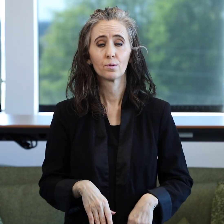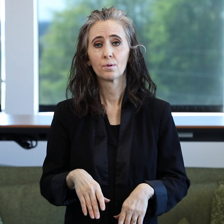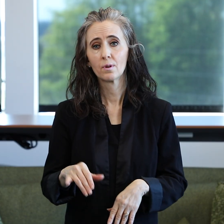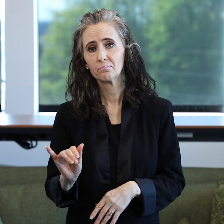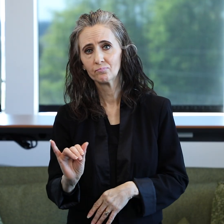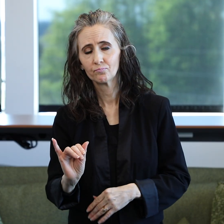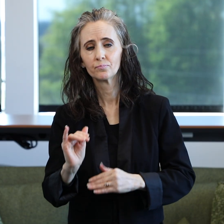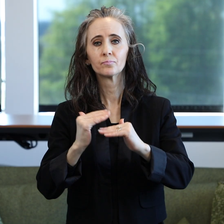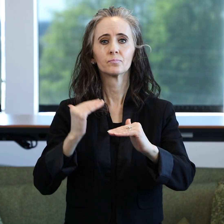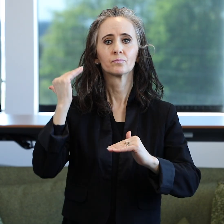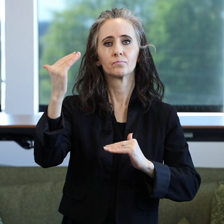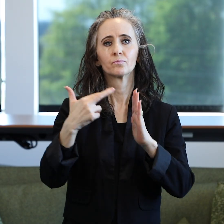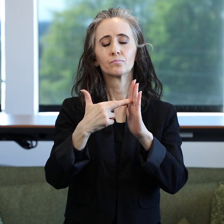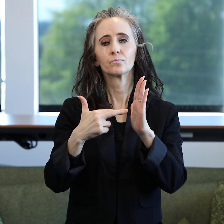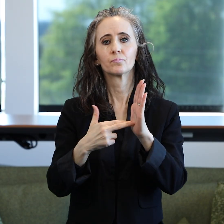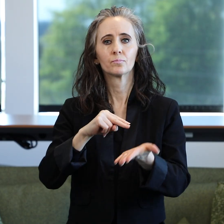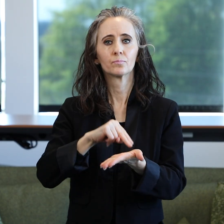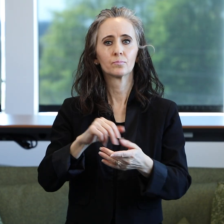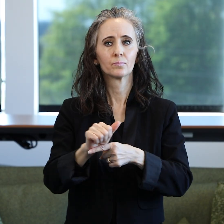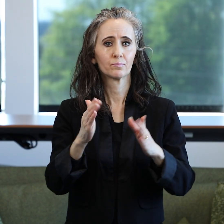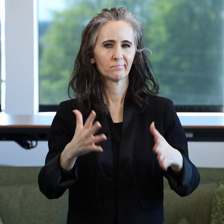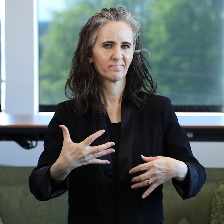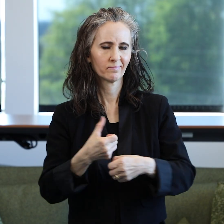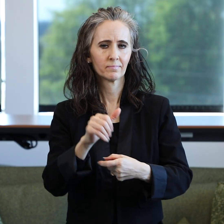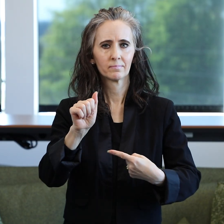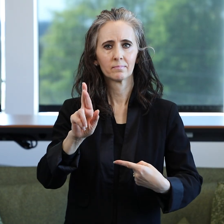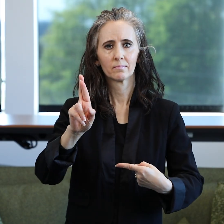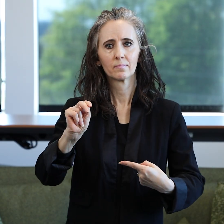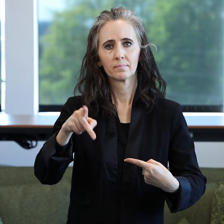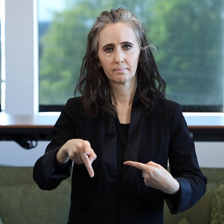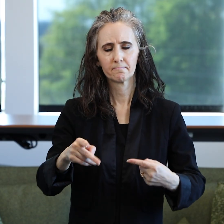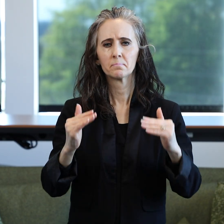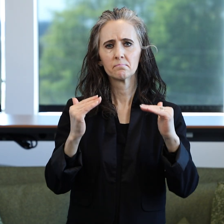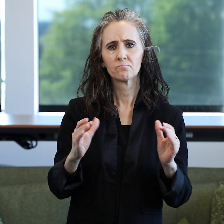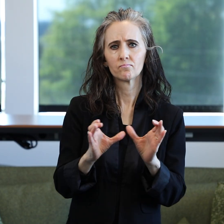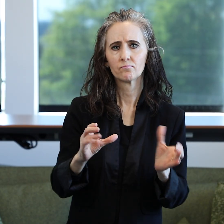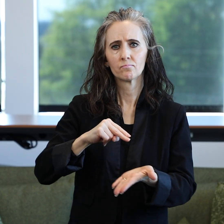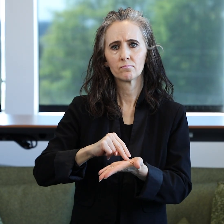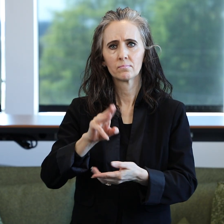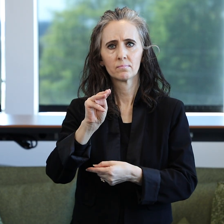also known as ARNP or NP Certified Nurse Midwives, also known as CNM